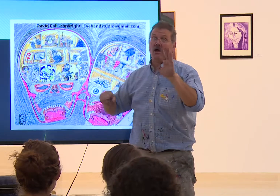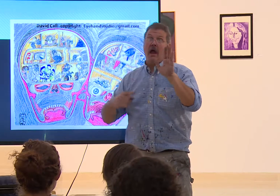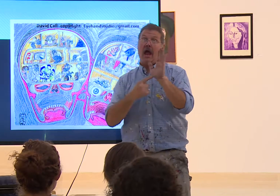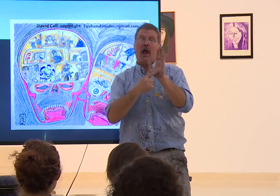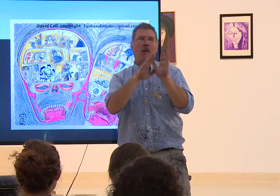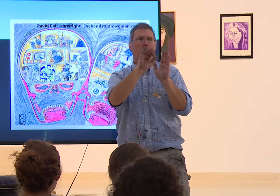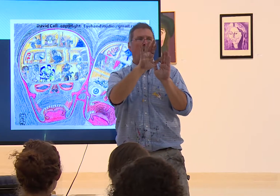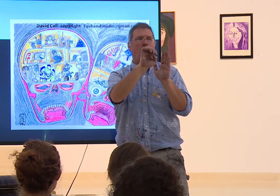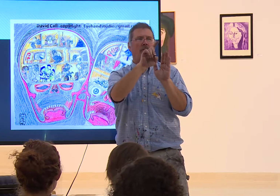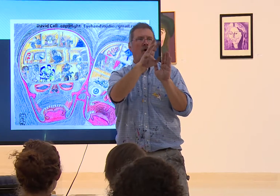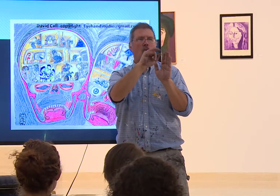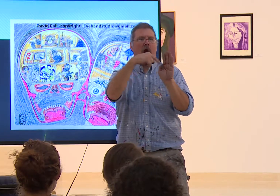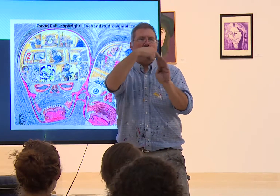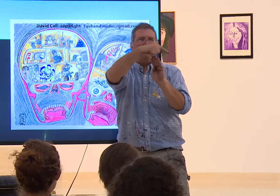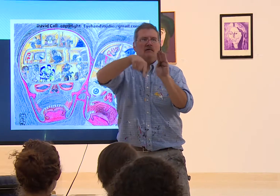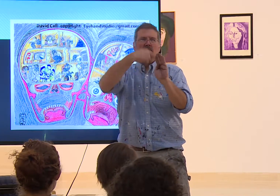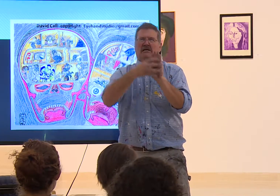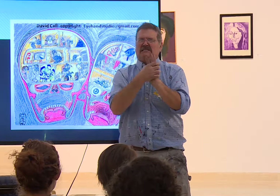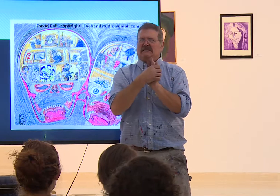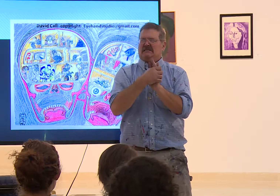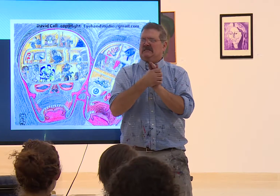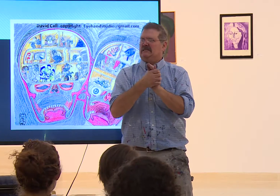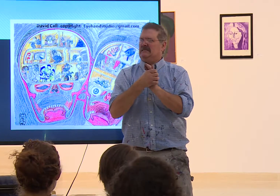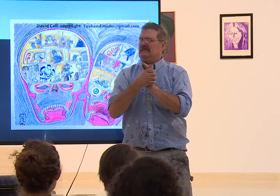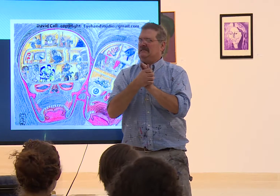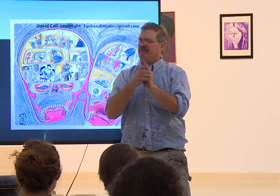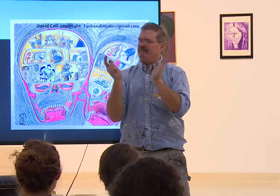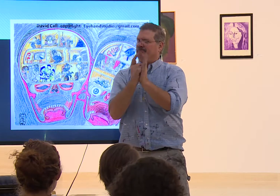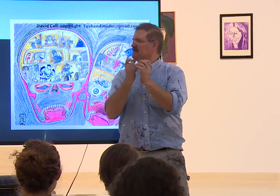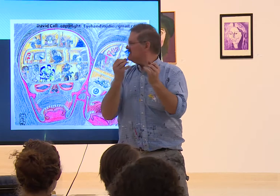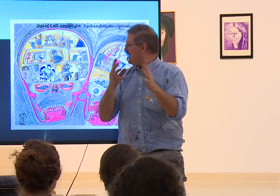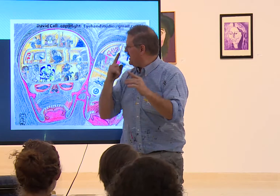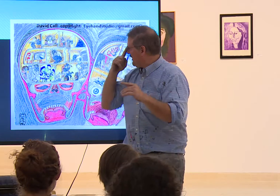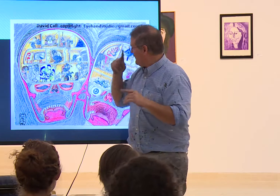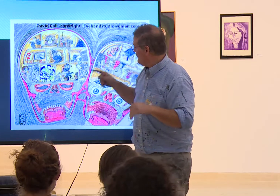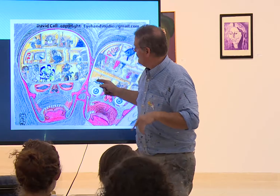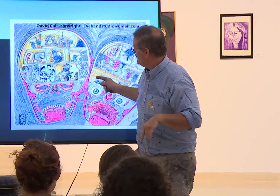be kept, that should be thrown away; my fingers being